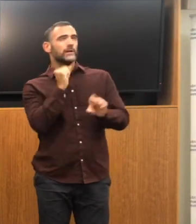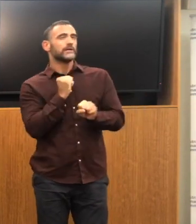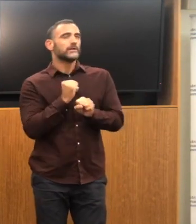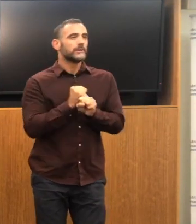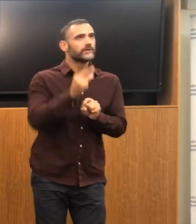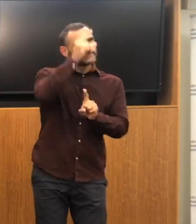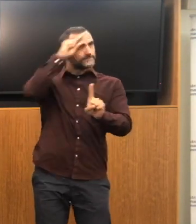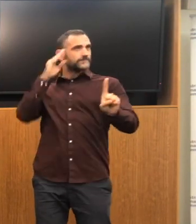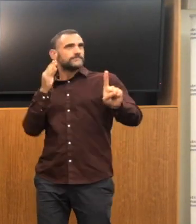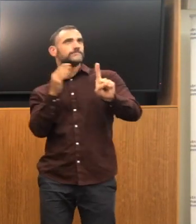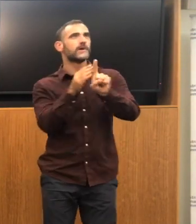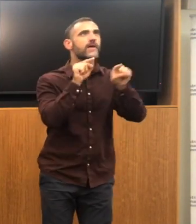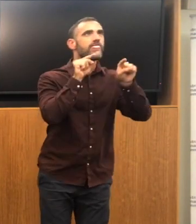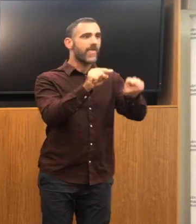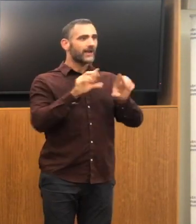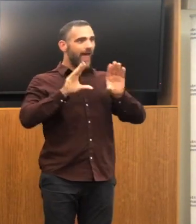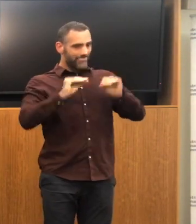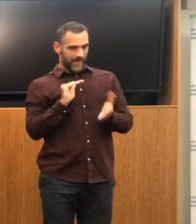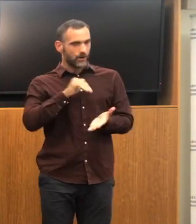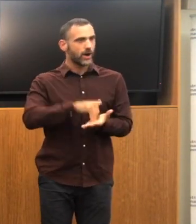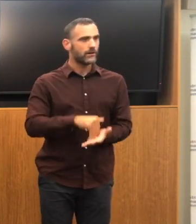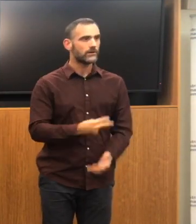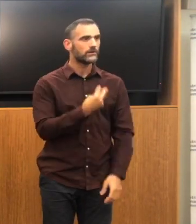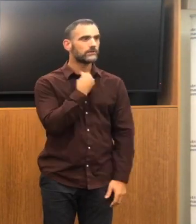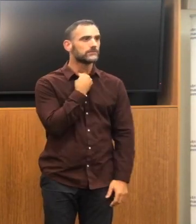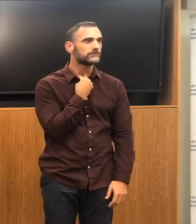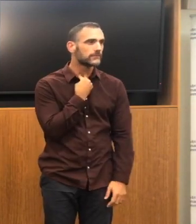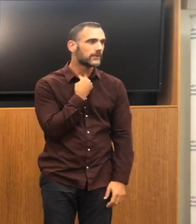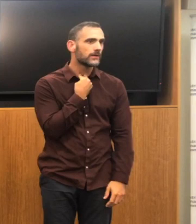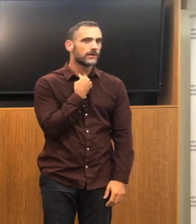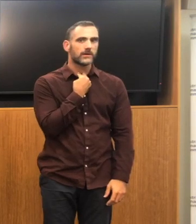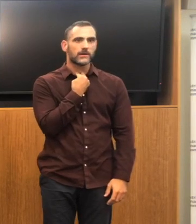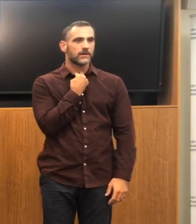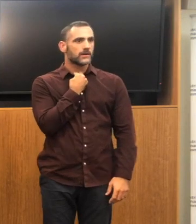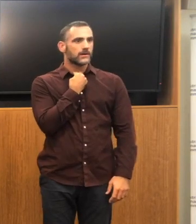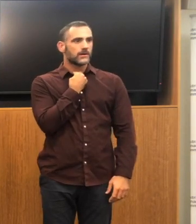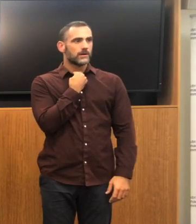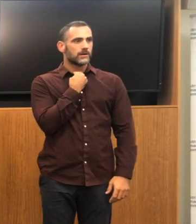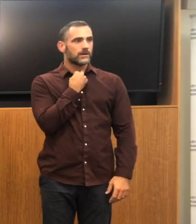And, and that's what's really worrying 'cause we see that in many different parts of the world.